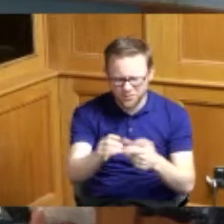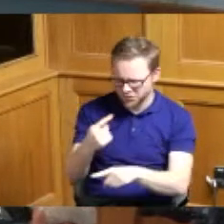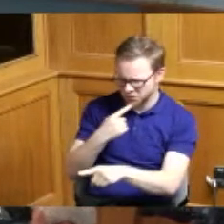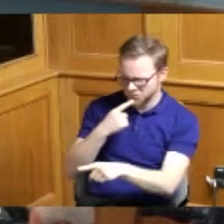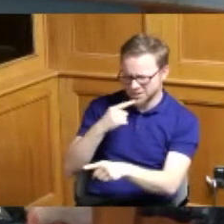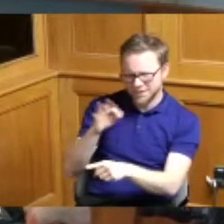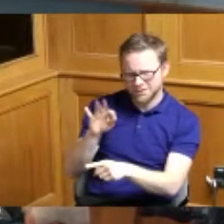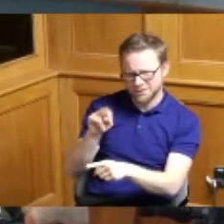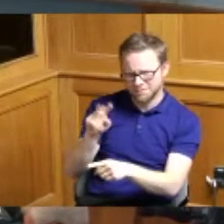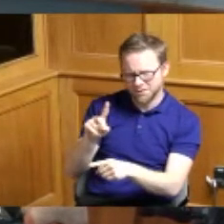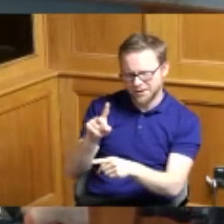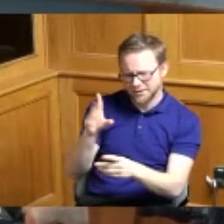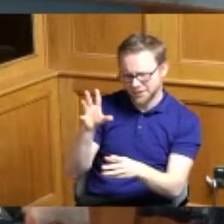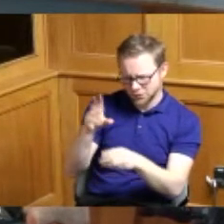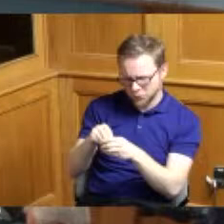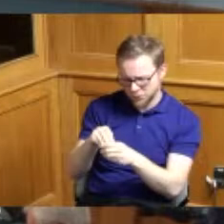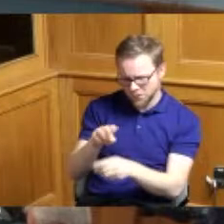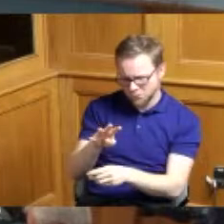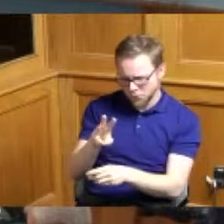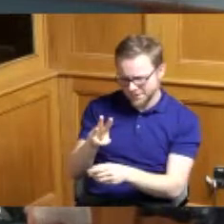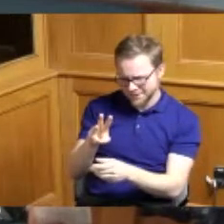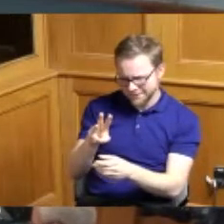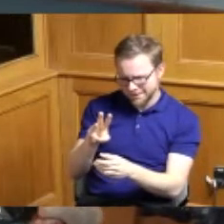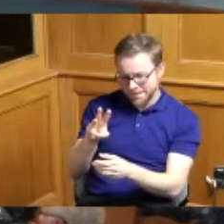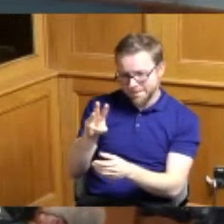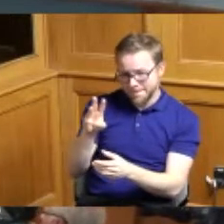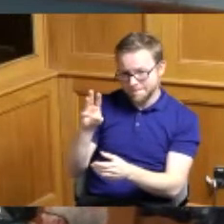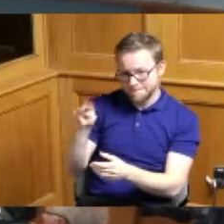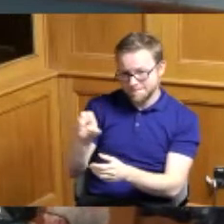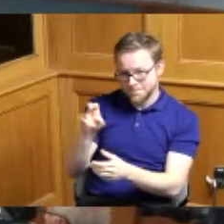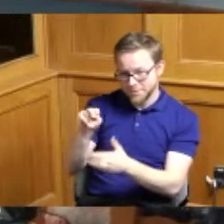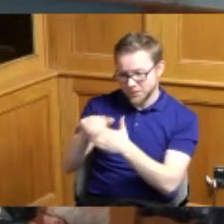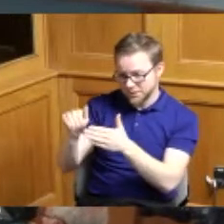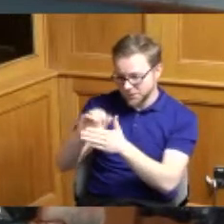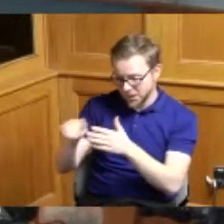and now you're saying 40 million of it is what would be here and that's not even